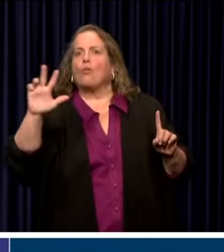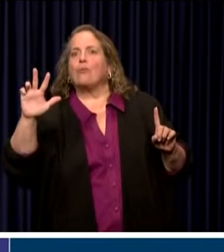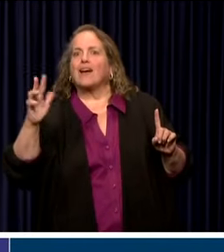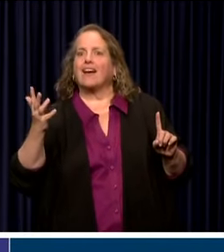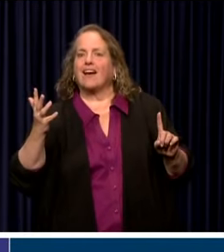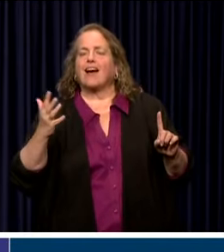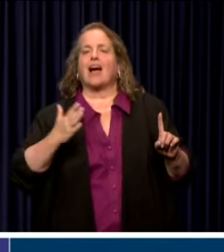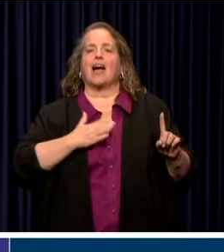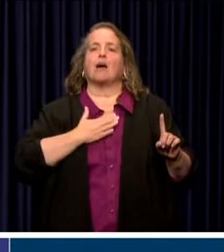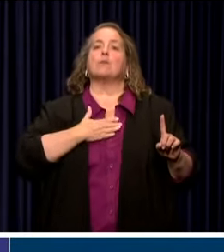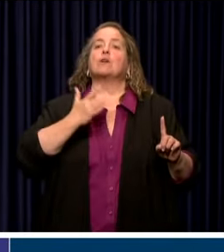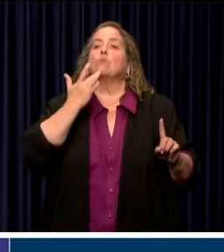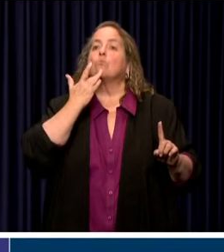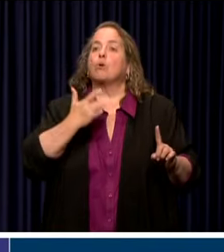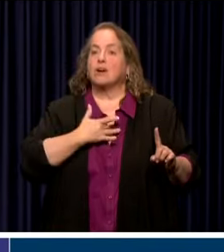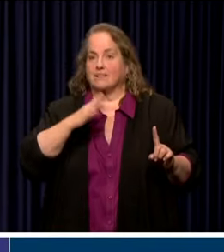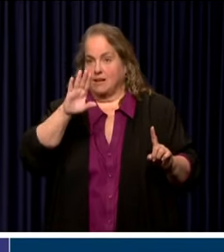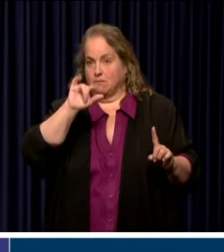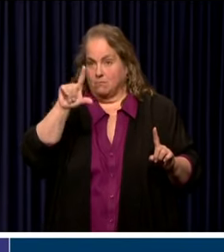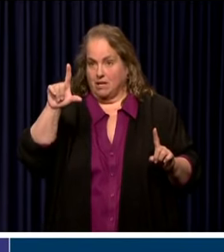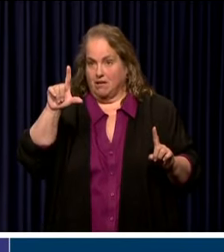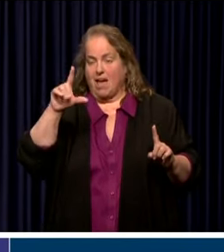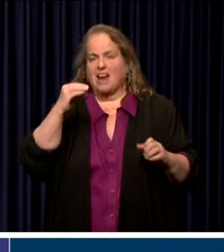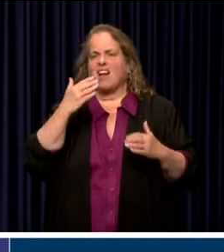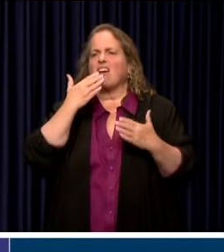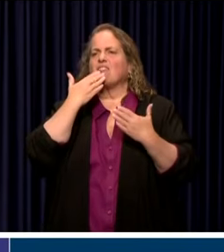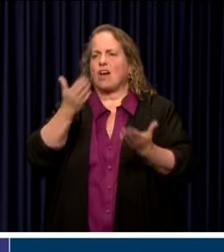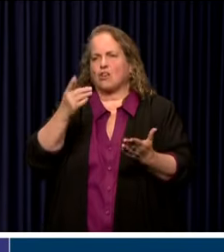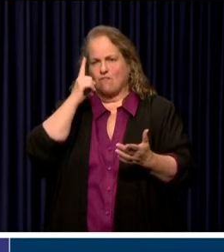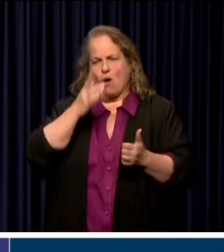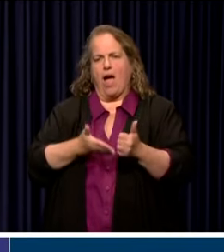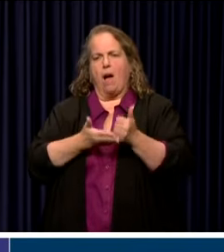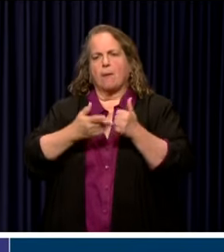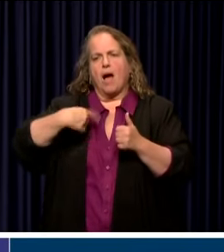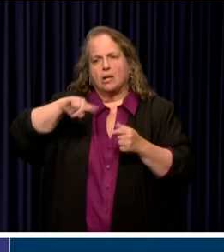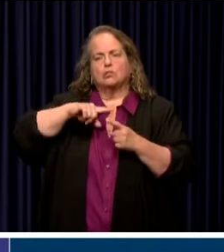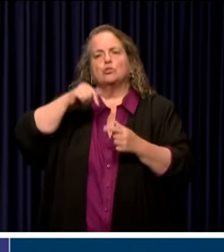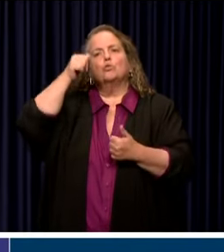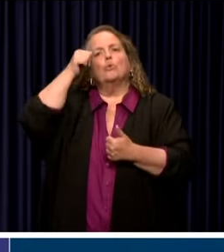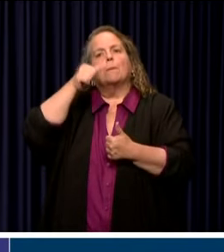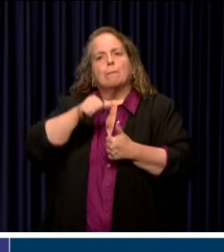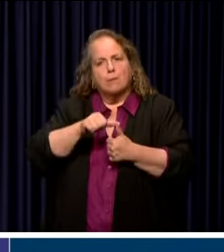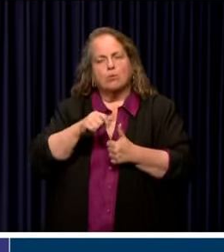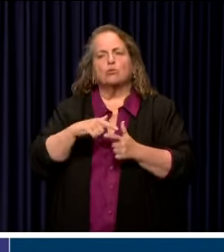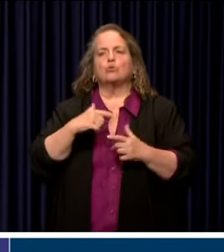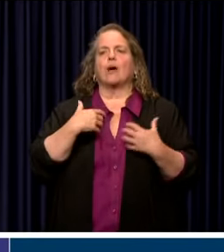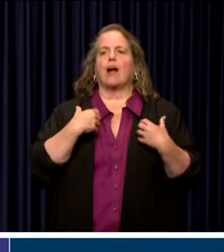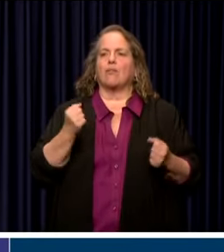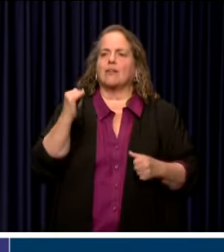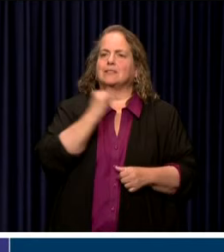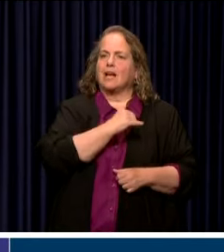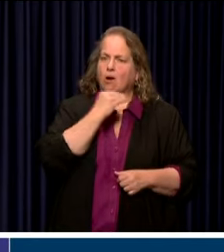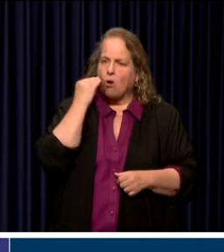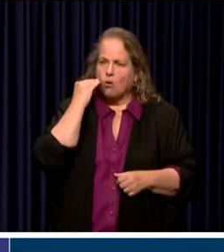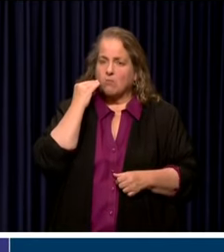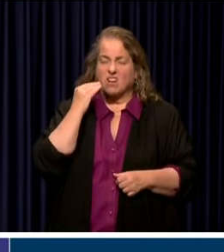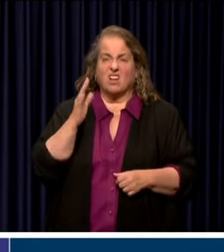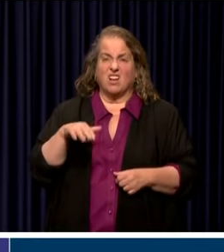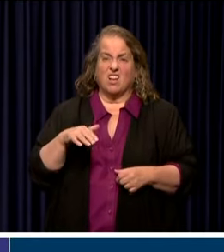RESIDENTS AND FAMILIES, ESPECIALLY FOR OUR SENIORS THAT EVEN WHEN WE ARE COMING INTO